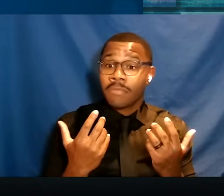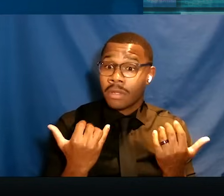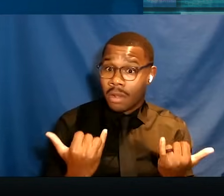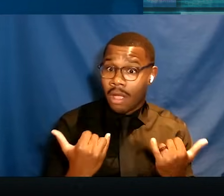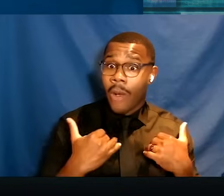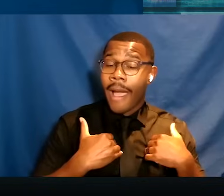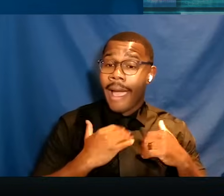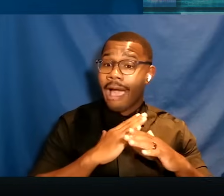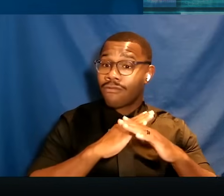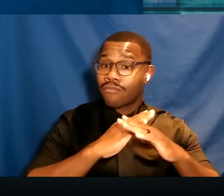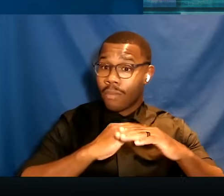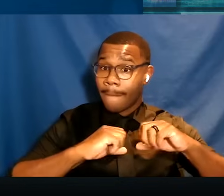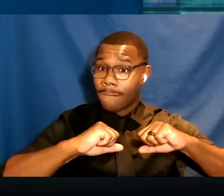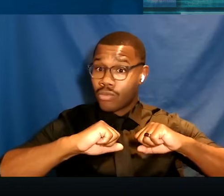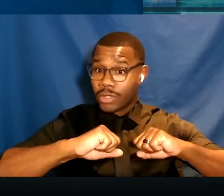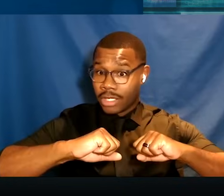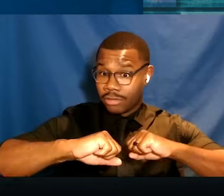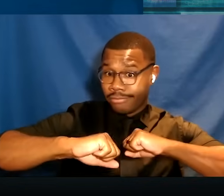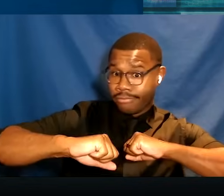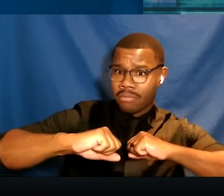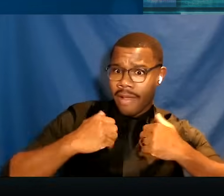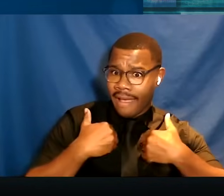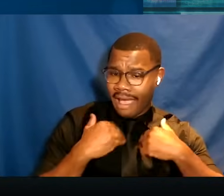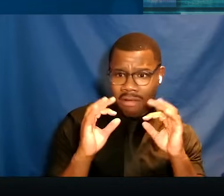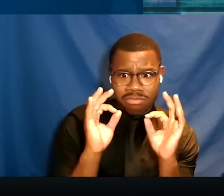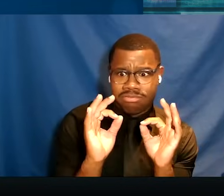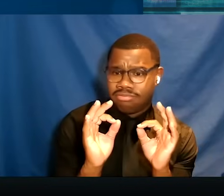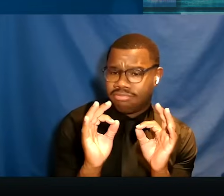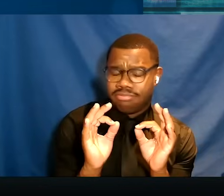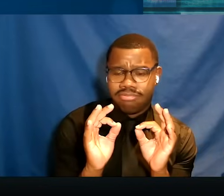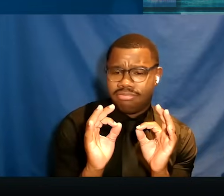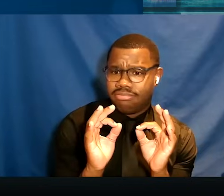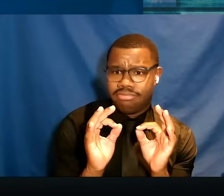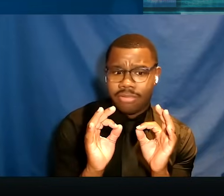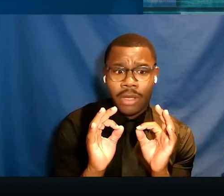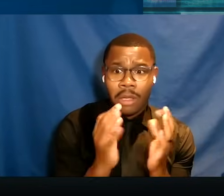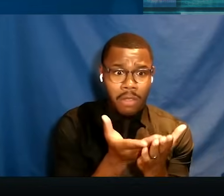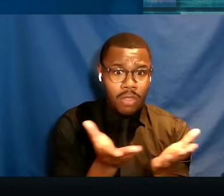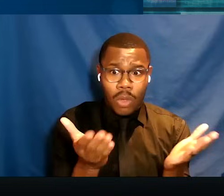are a real foot in the door, a real huge benefit to members in terms of protecting them